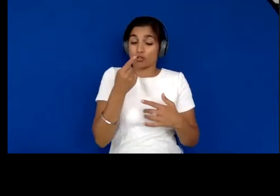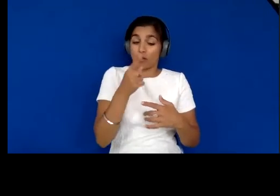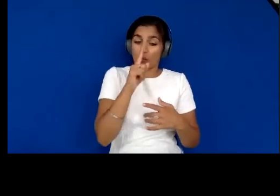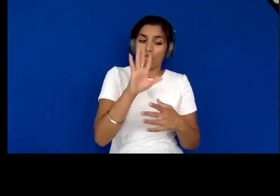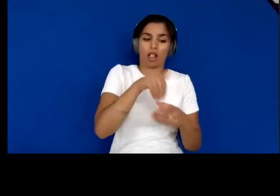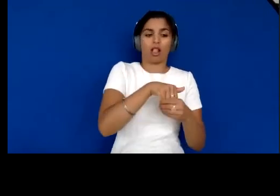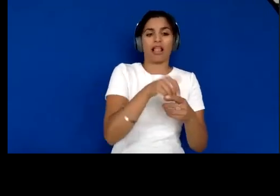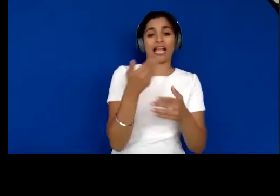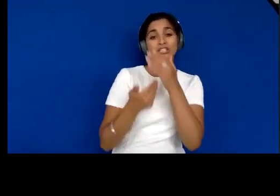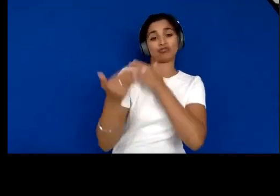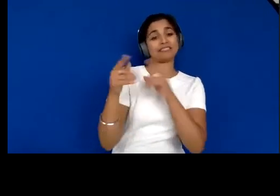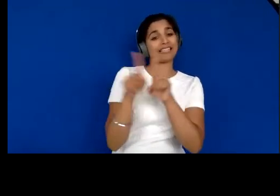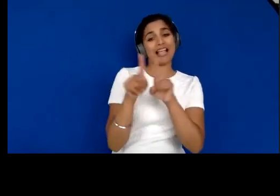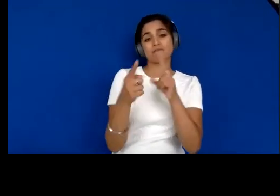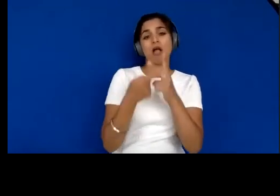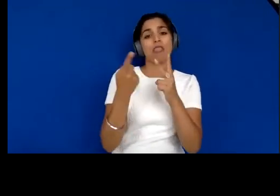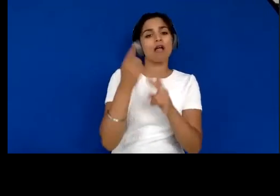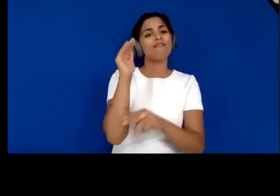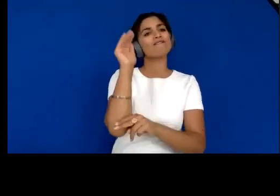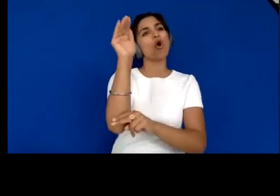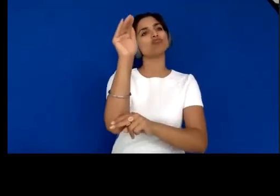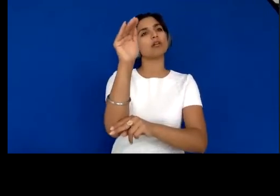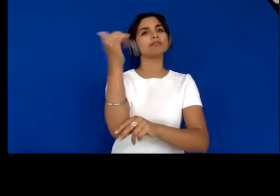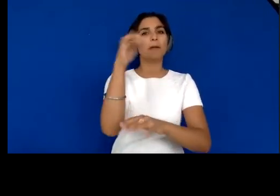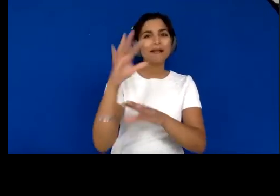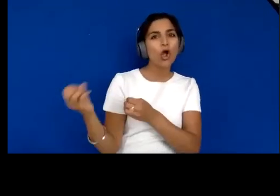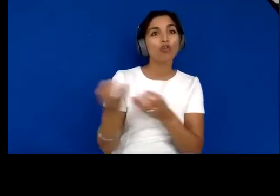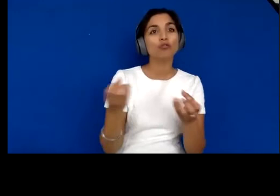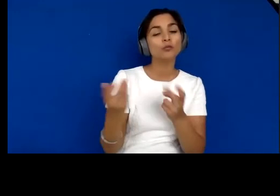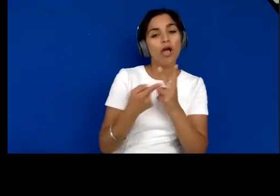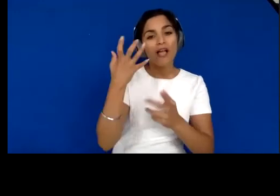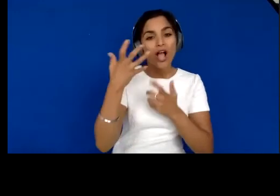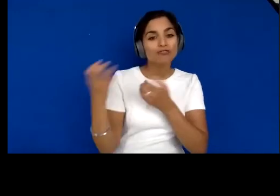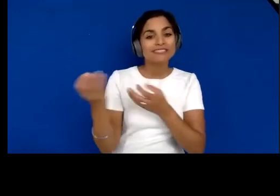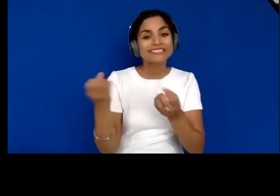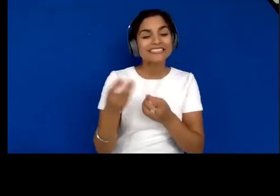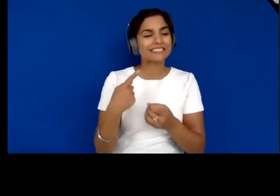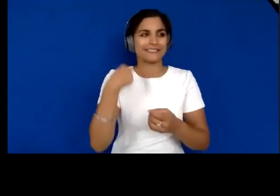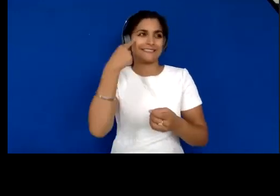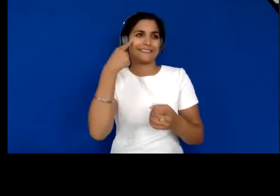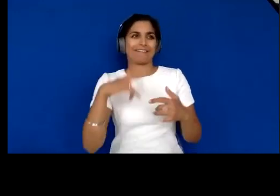become a standard references while analysis produced not in America is